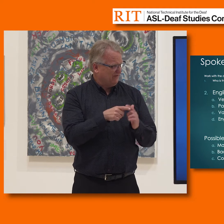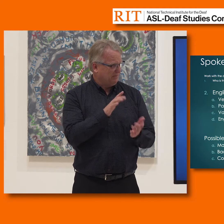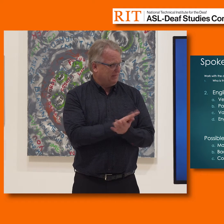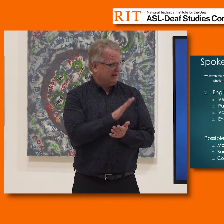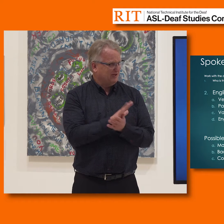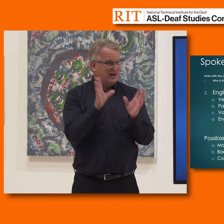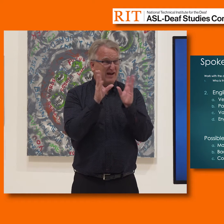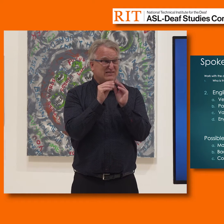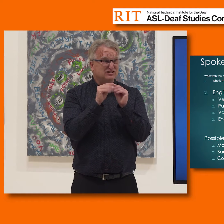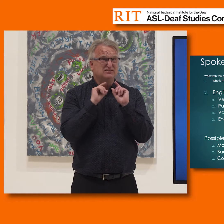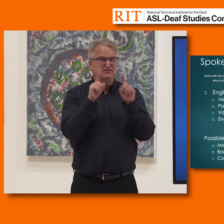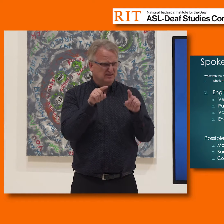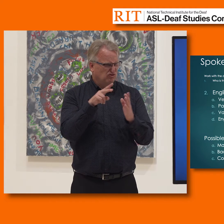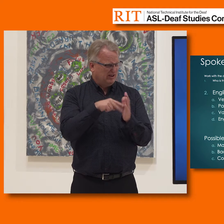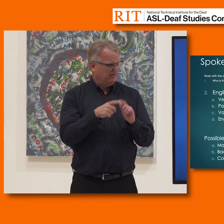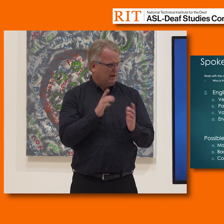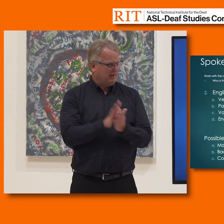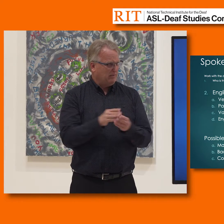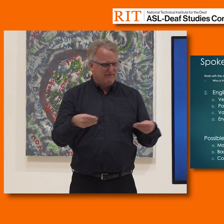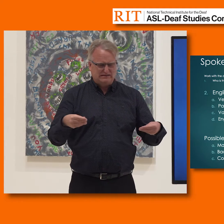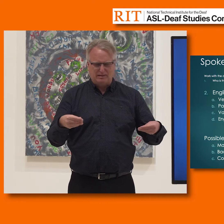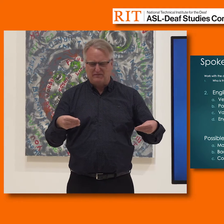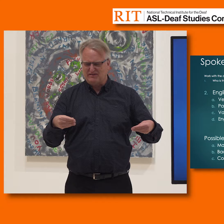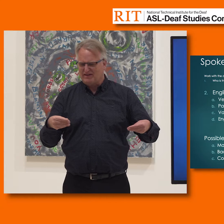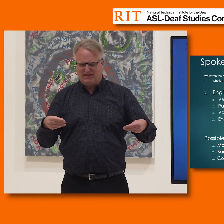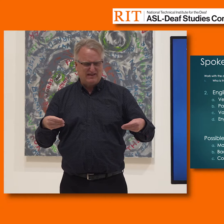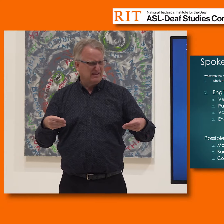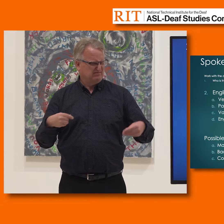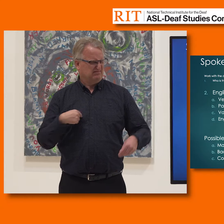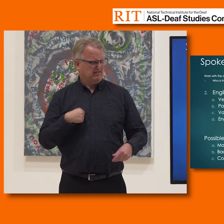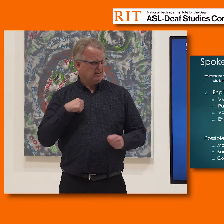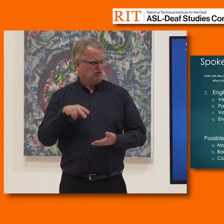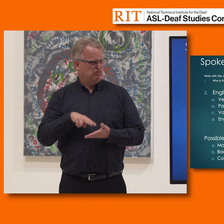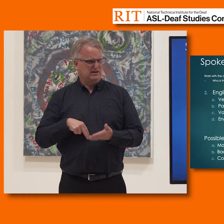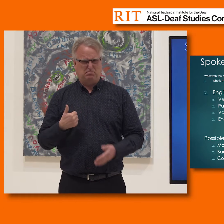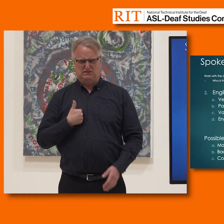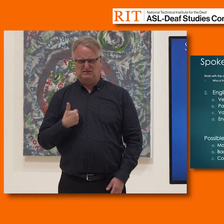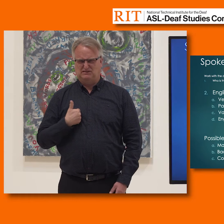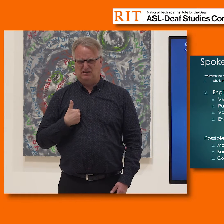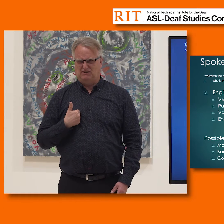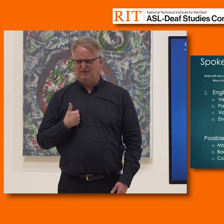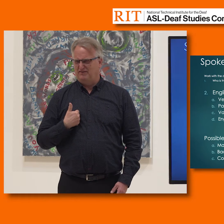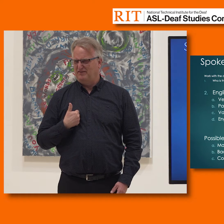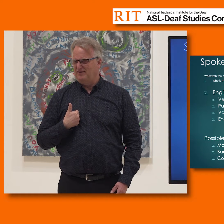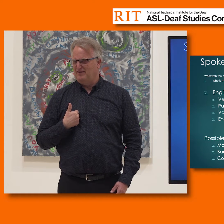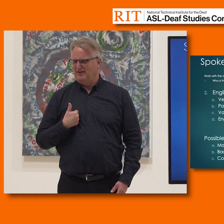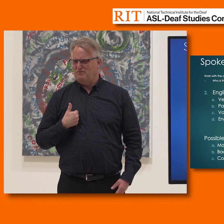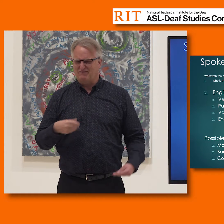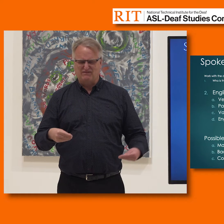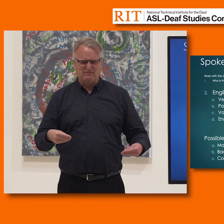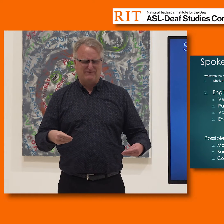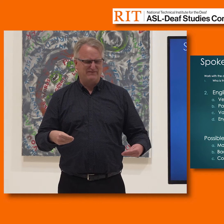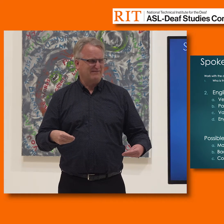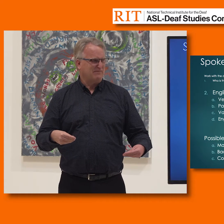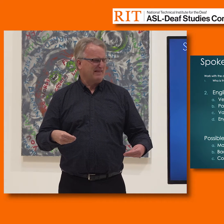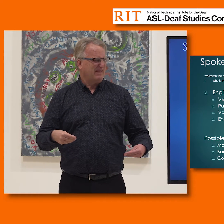who simply read from a paper, right? And they just simply stand there and read 100 words a minute, right?